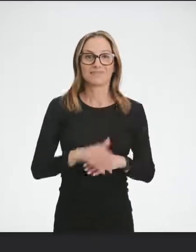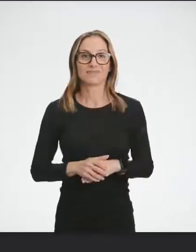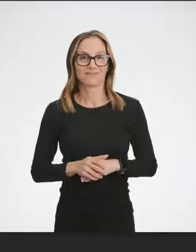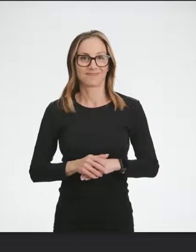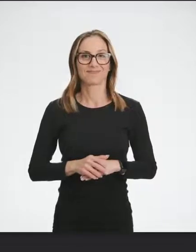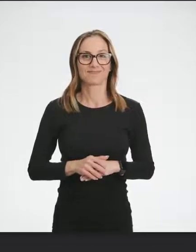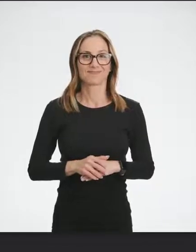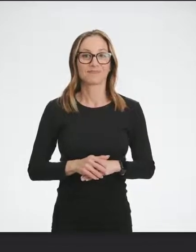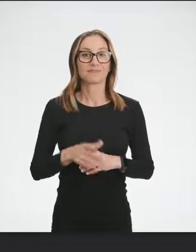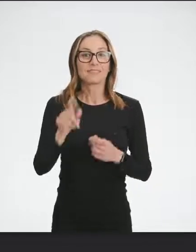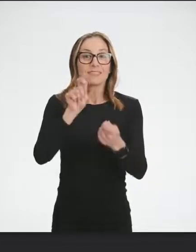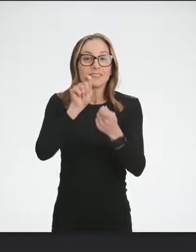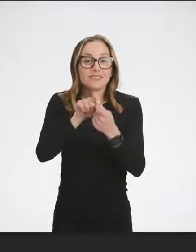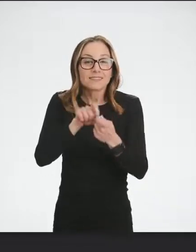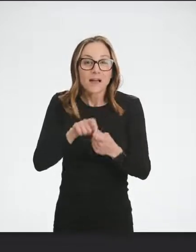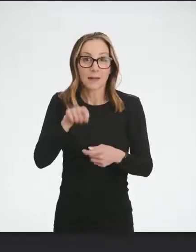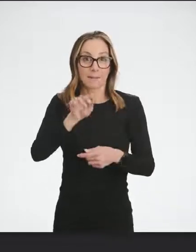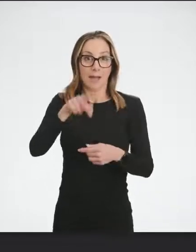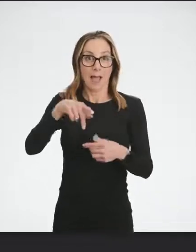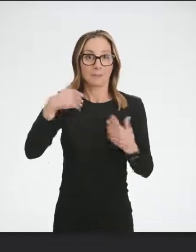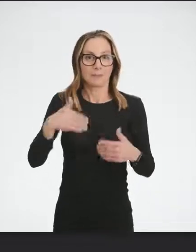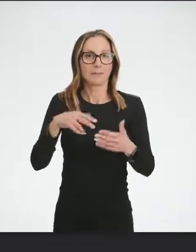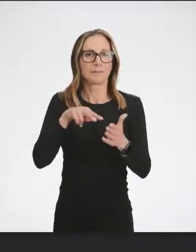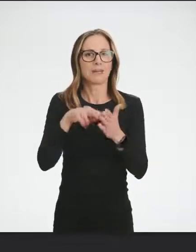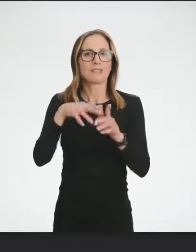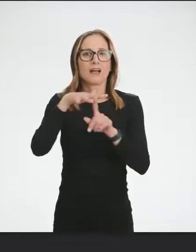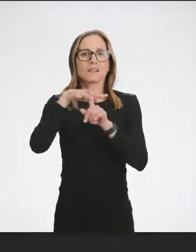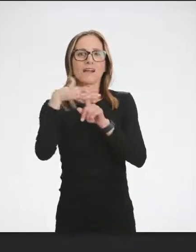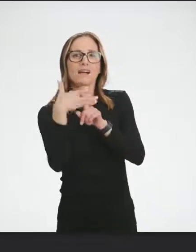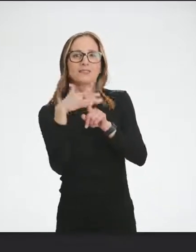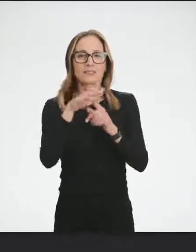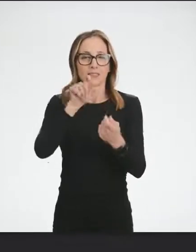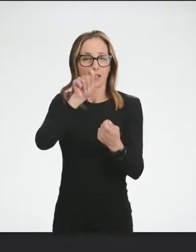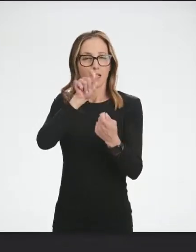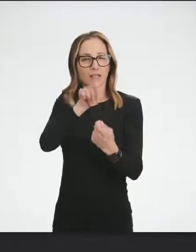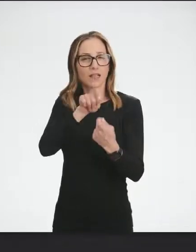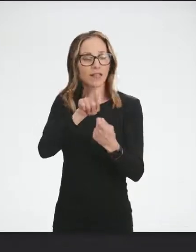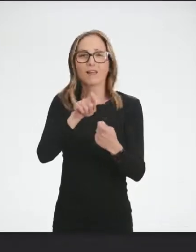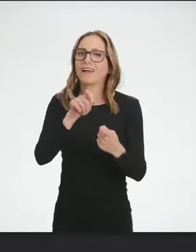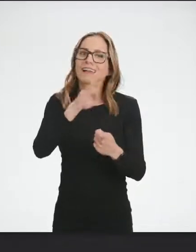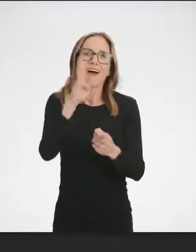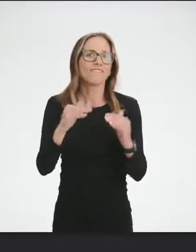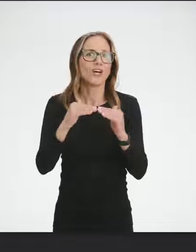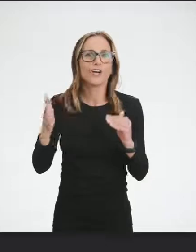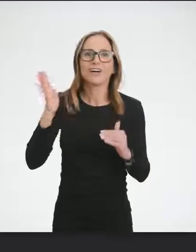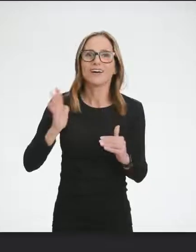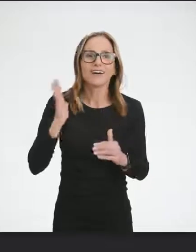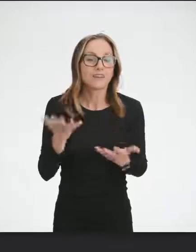The additional detail of the map allows you to provide context and precision that was never before possible.